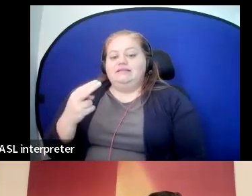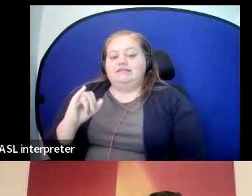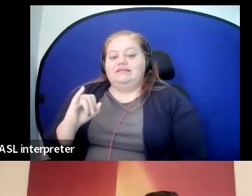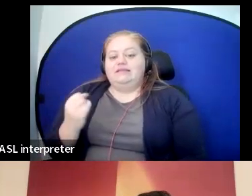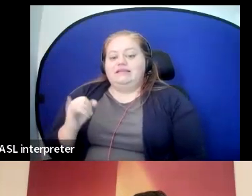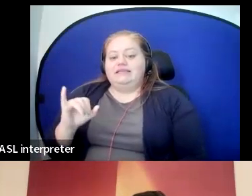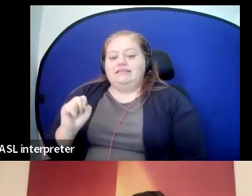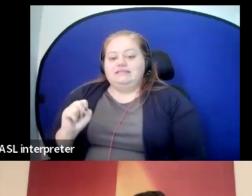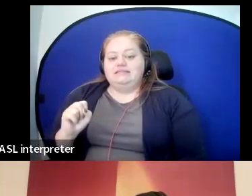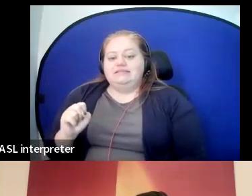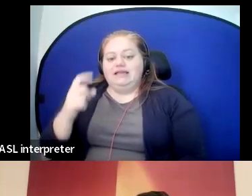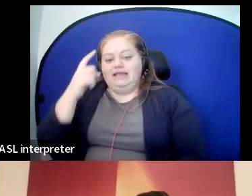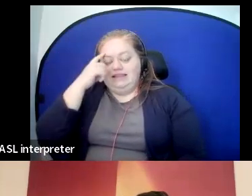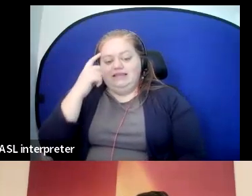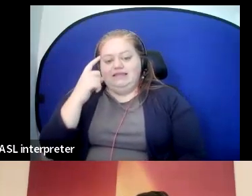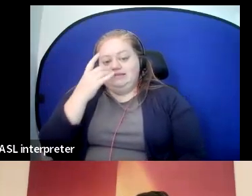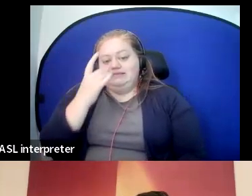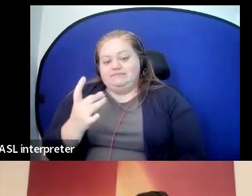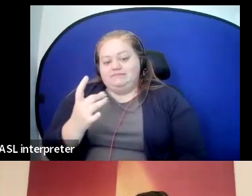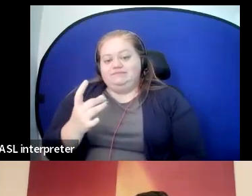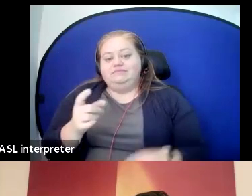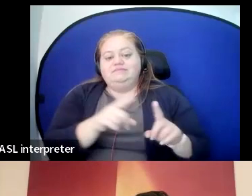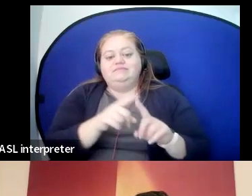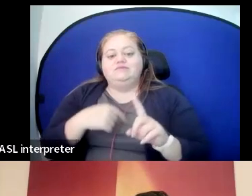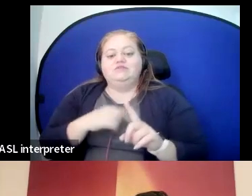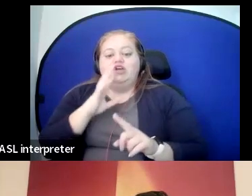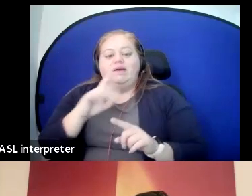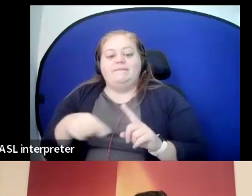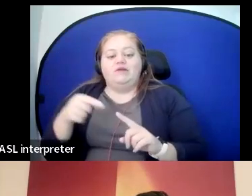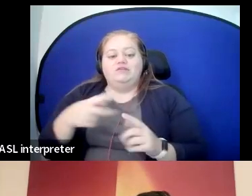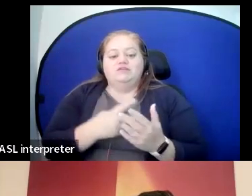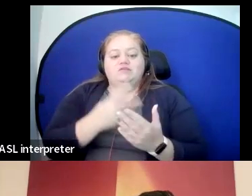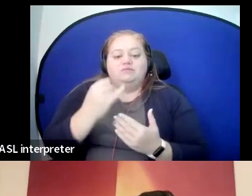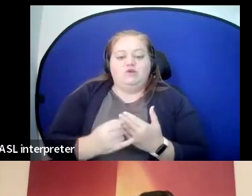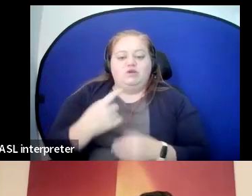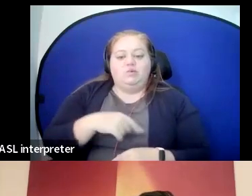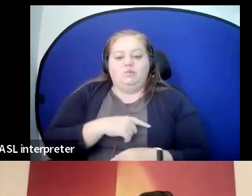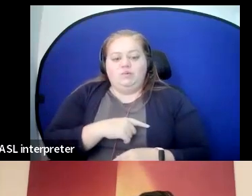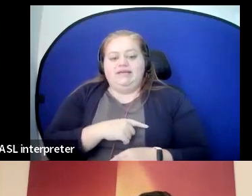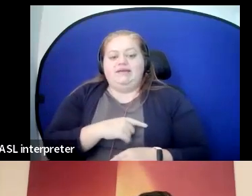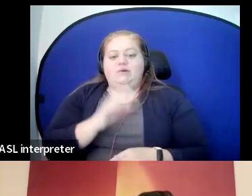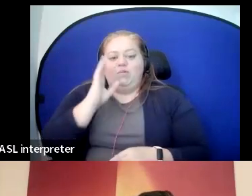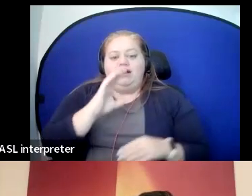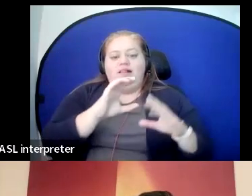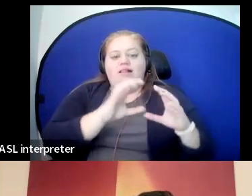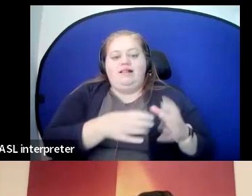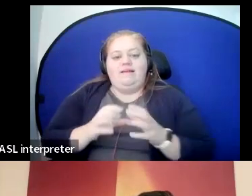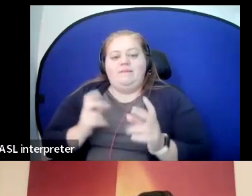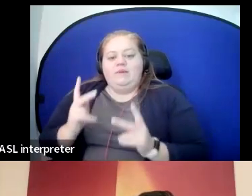I think when we're talking about these projects, we classify people with different types of disabilities